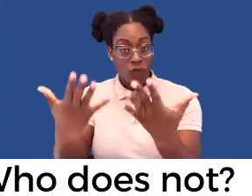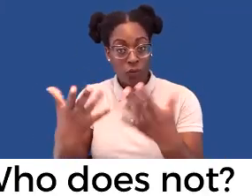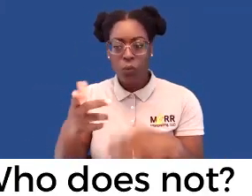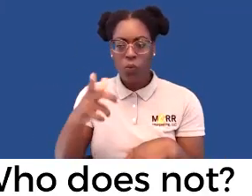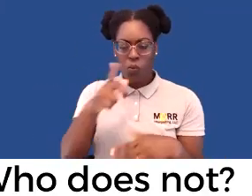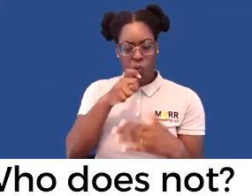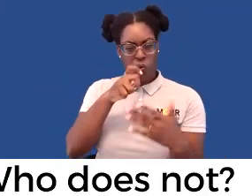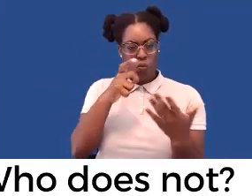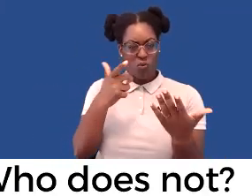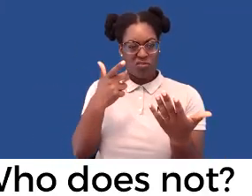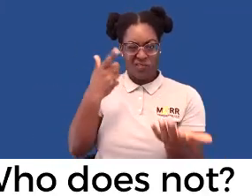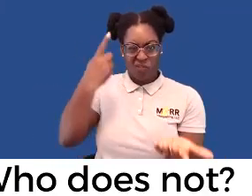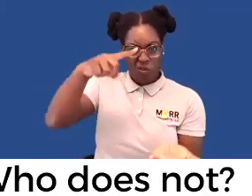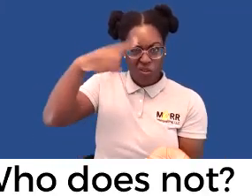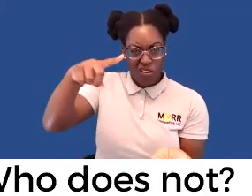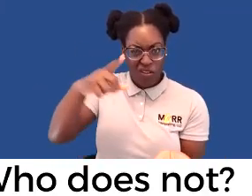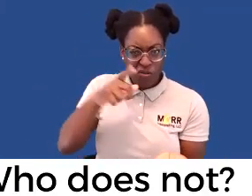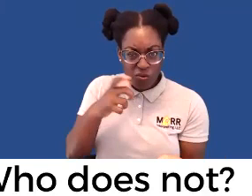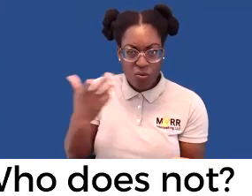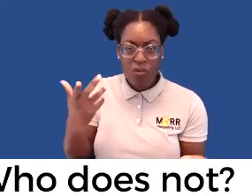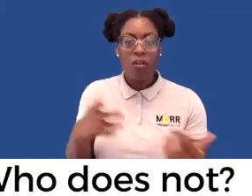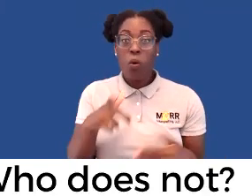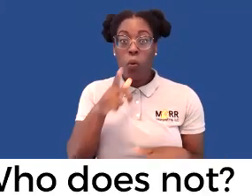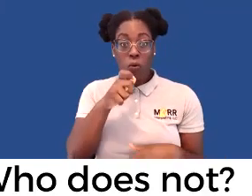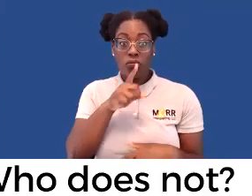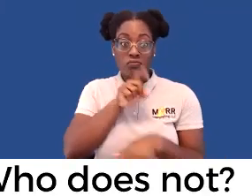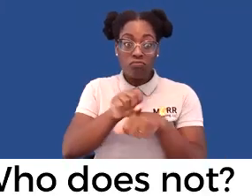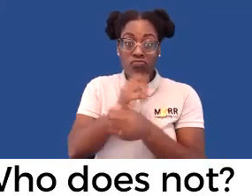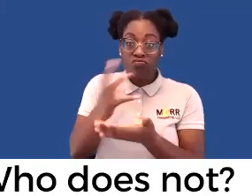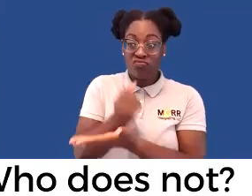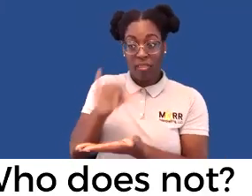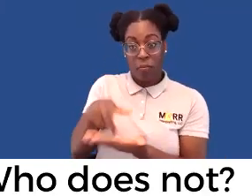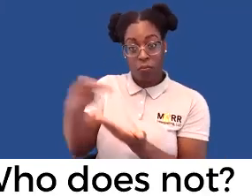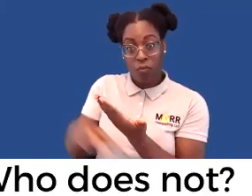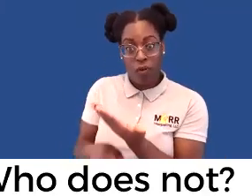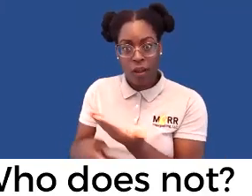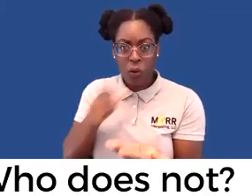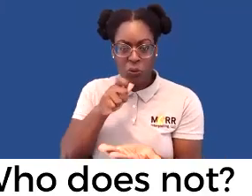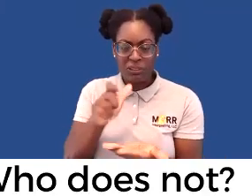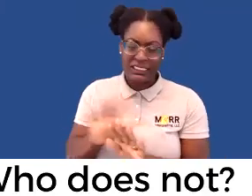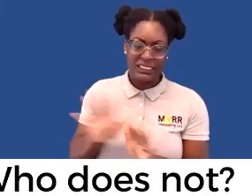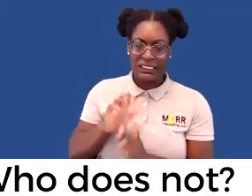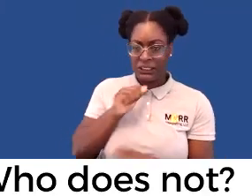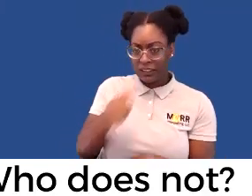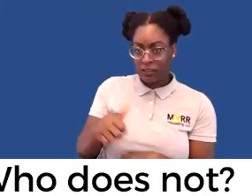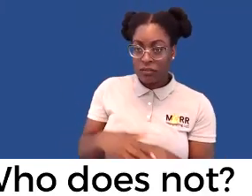Who uses it? Who does not? Do any demographics vary based on the platform that they are making use of?